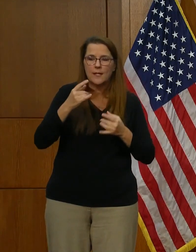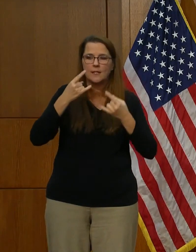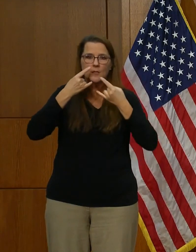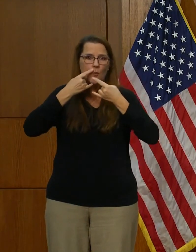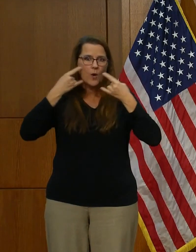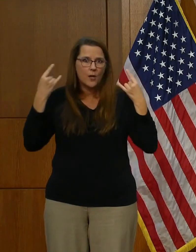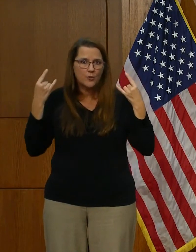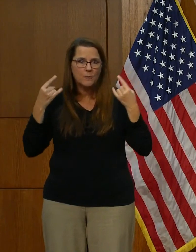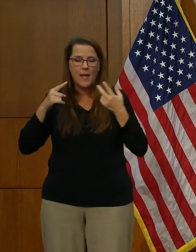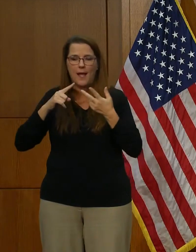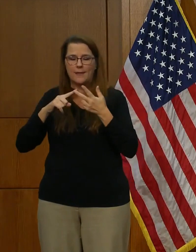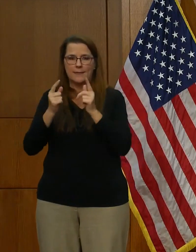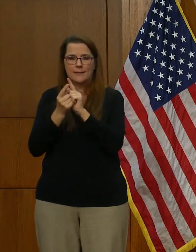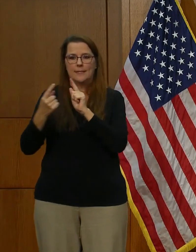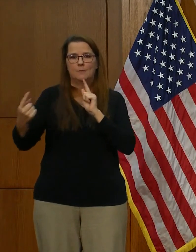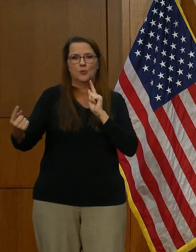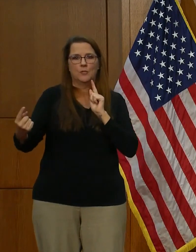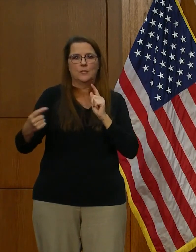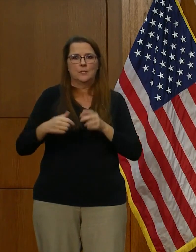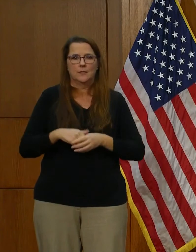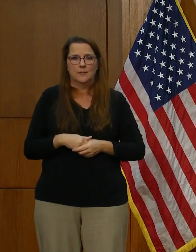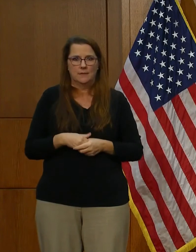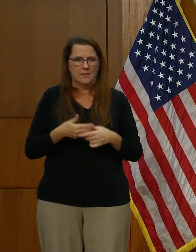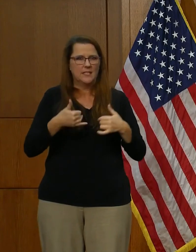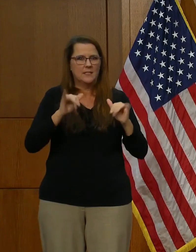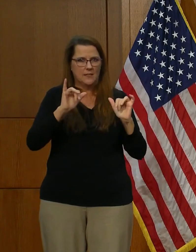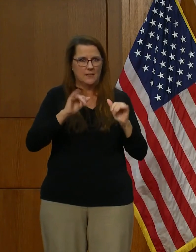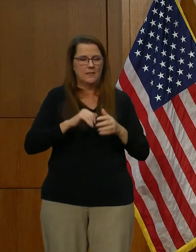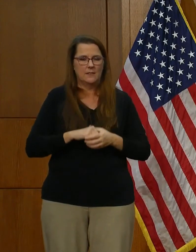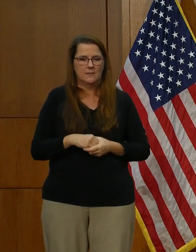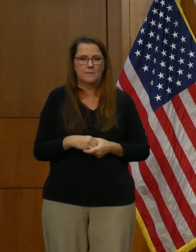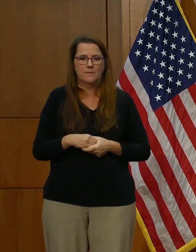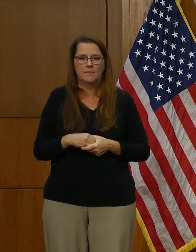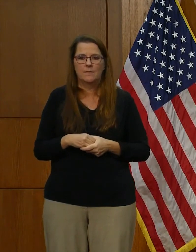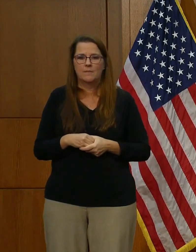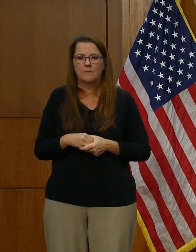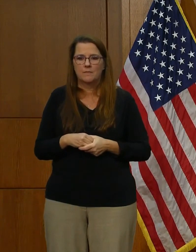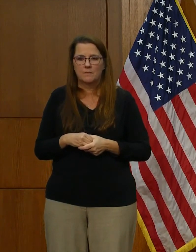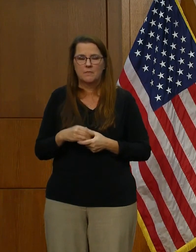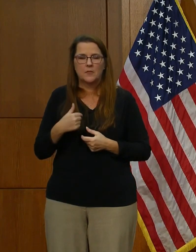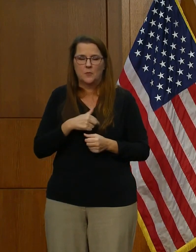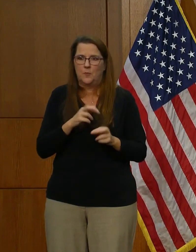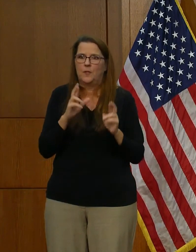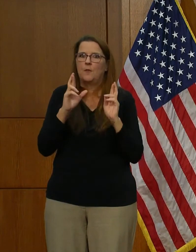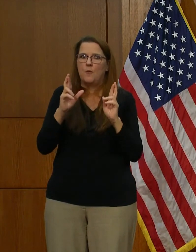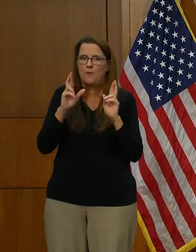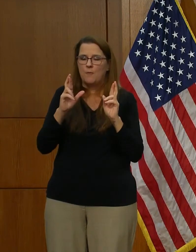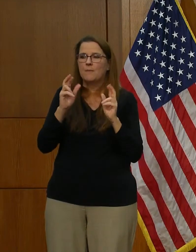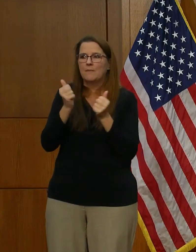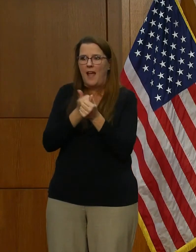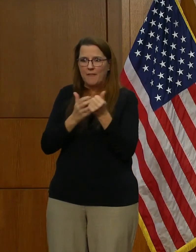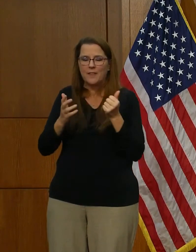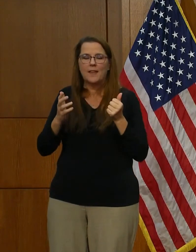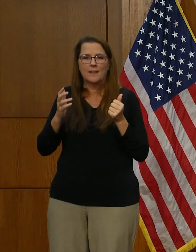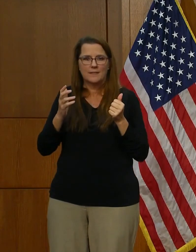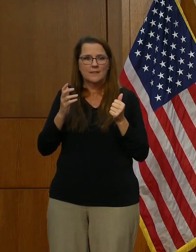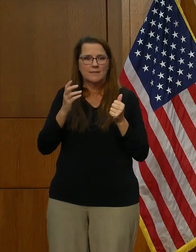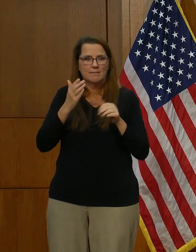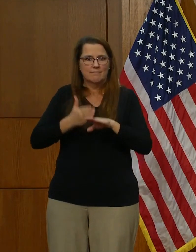YOUR HANDS WHERE YOUR MASK KEEP YOUR DISTANCE. BUT THERE IS